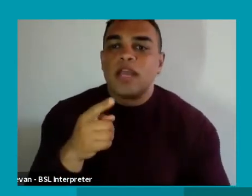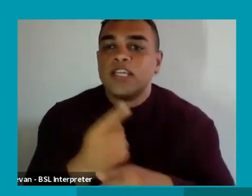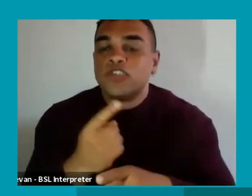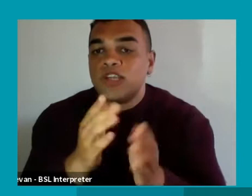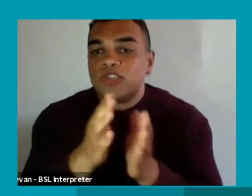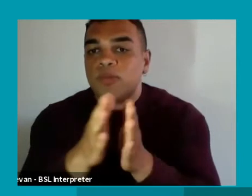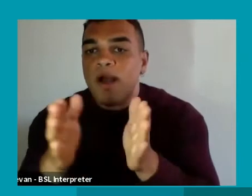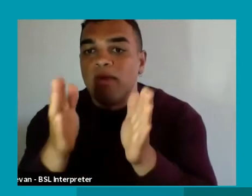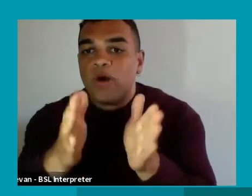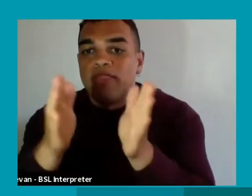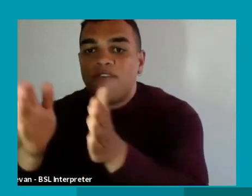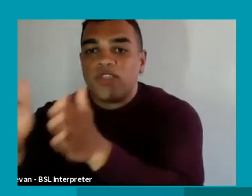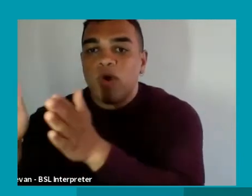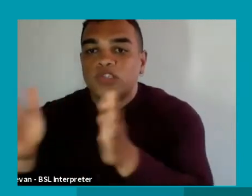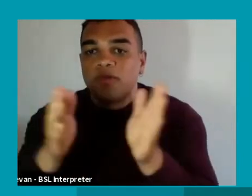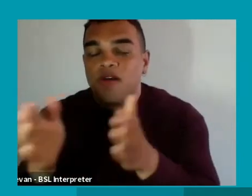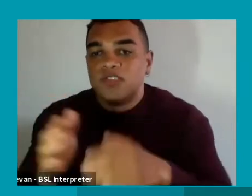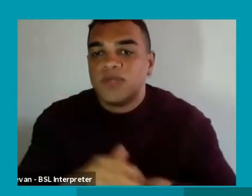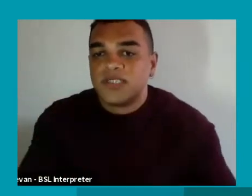And can you talk about what the workshop offers please.